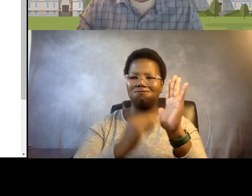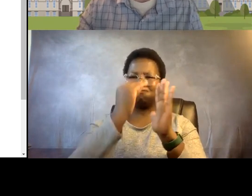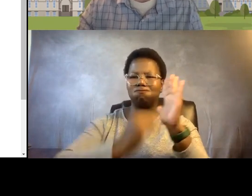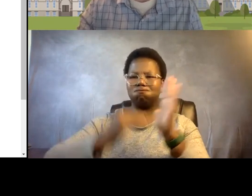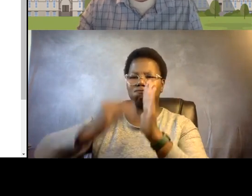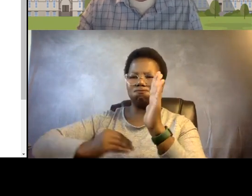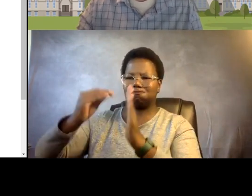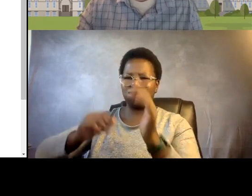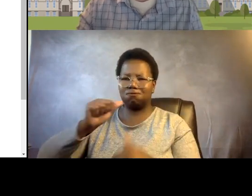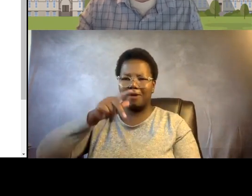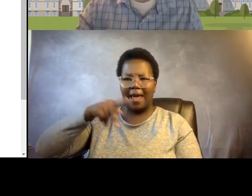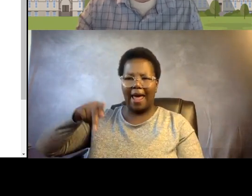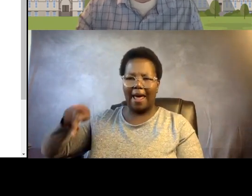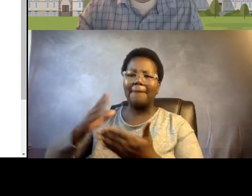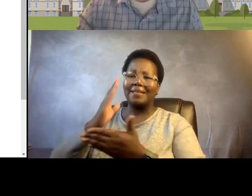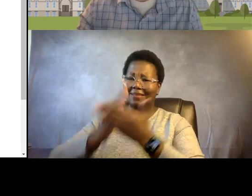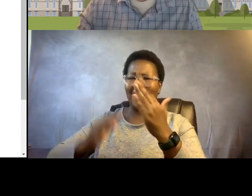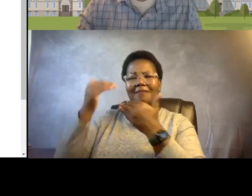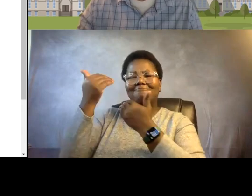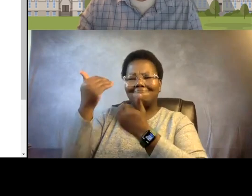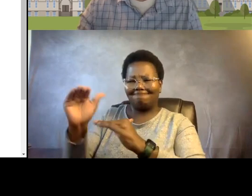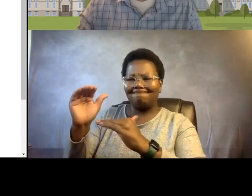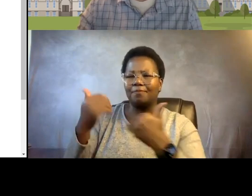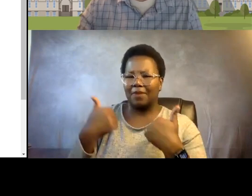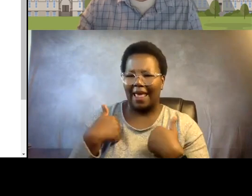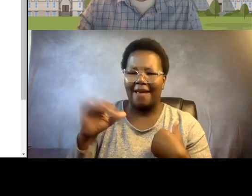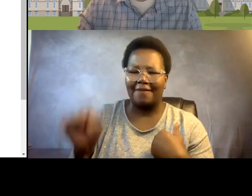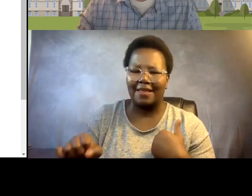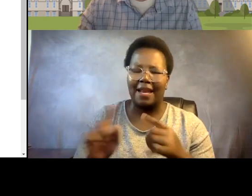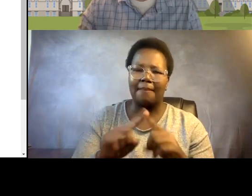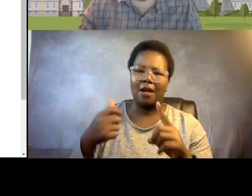may be limited. That's something we're trying to expand and provide more support but it's kind of